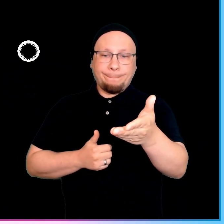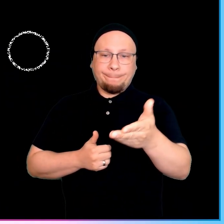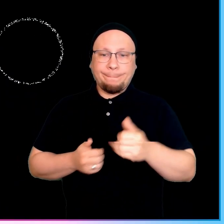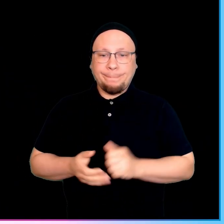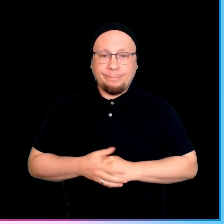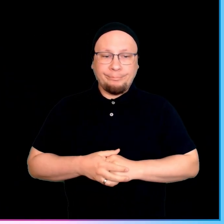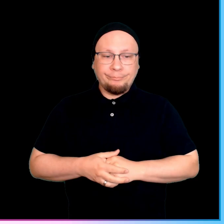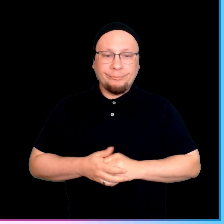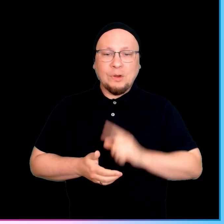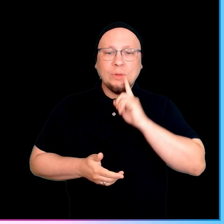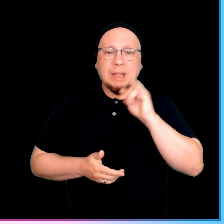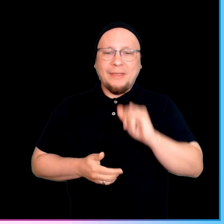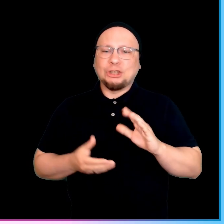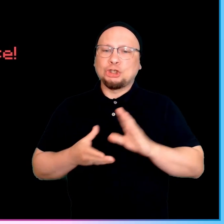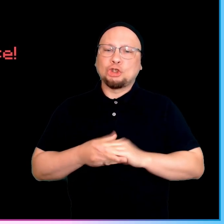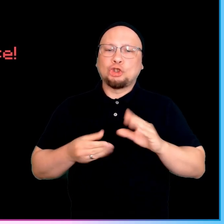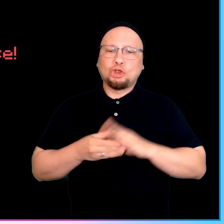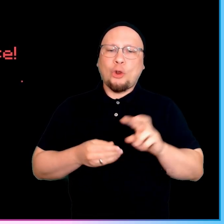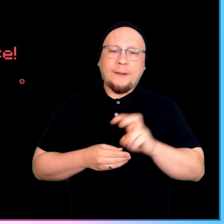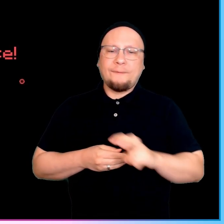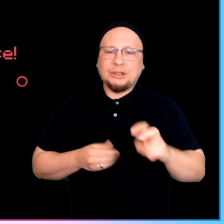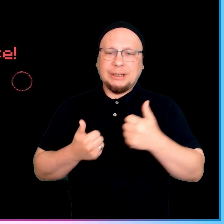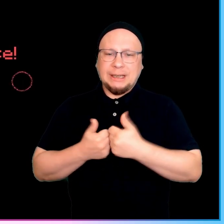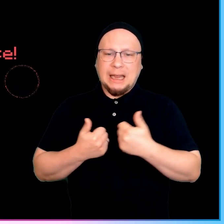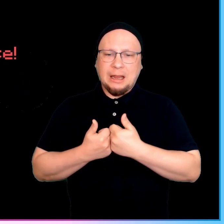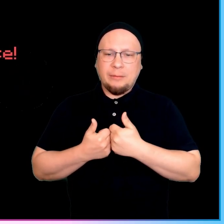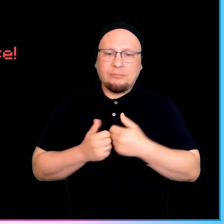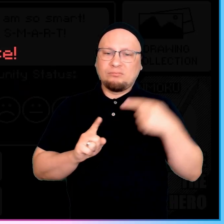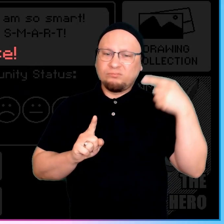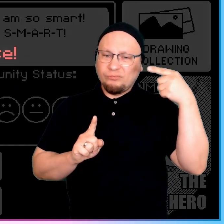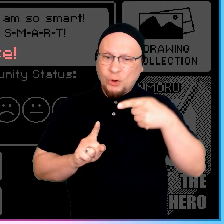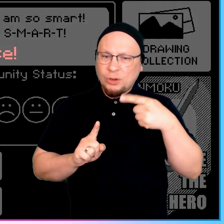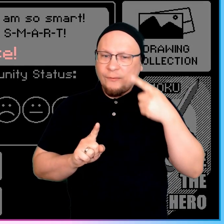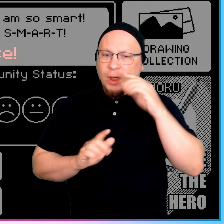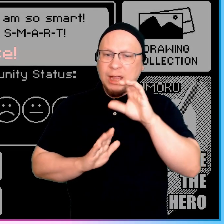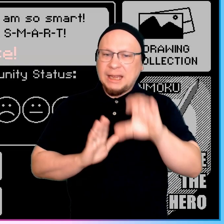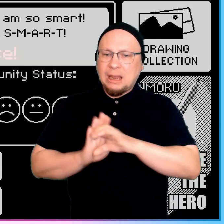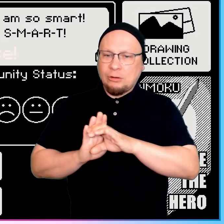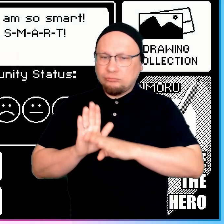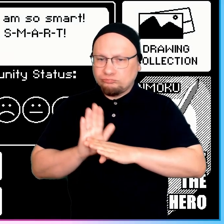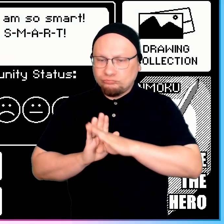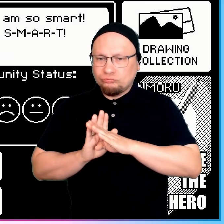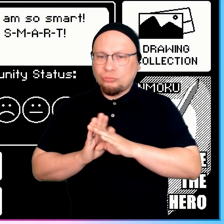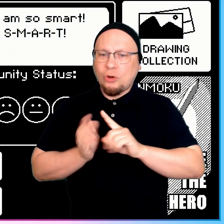adventure game focusing on character development, friendship, and love in the old school internet.